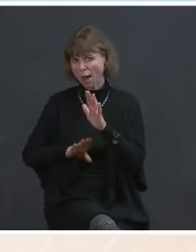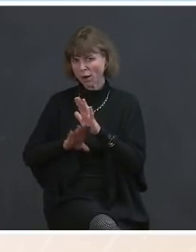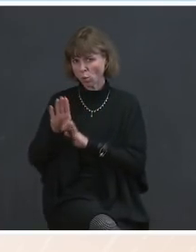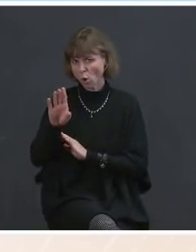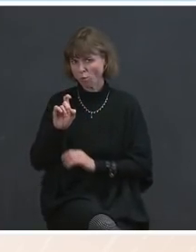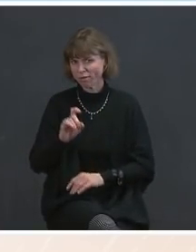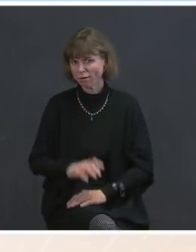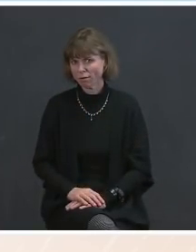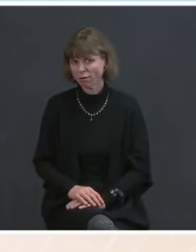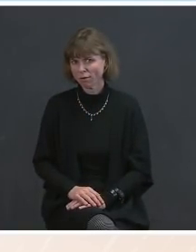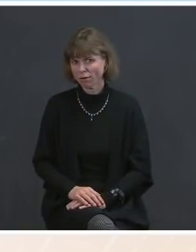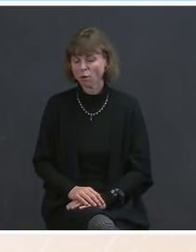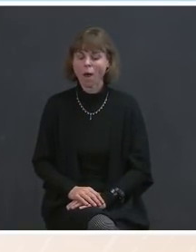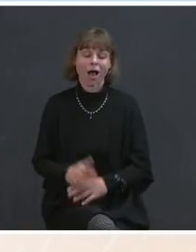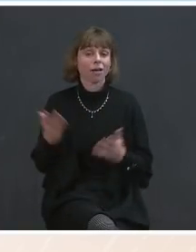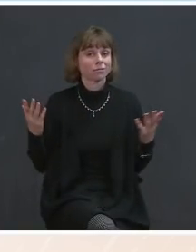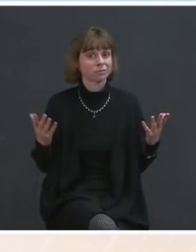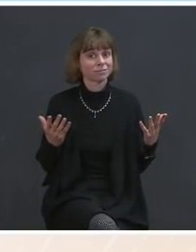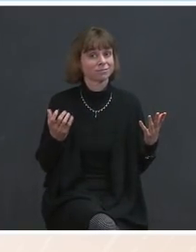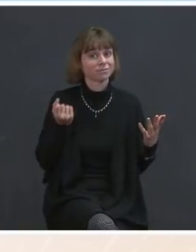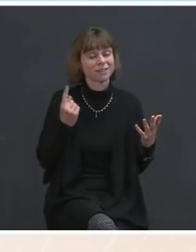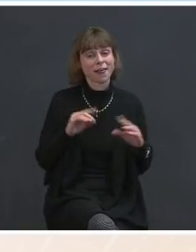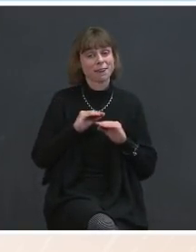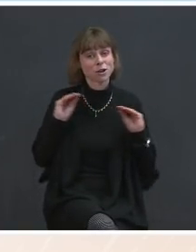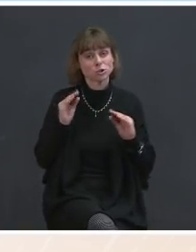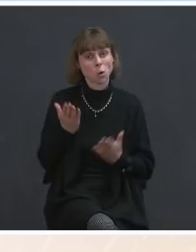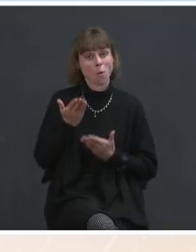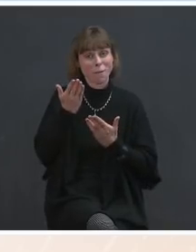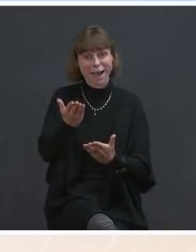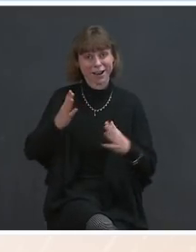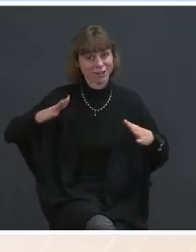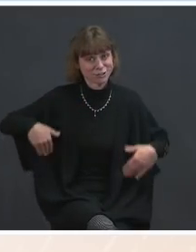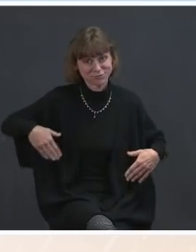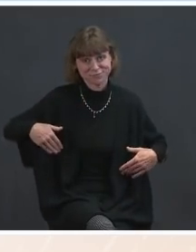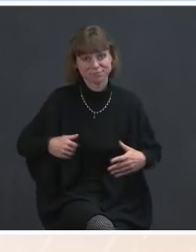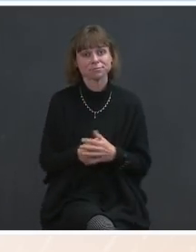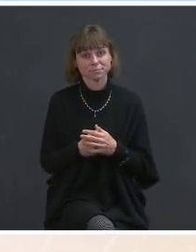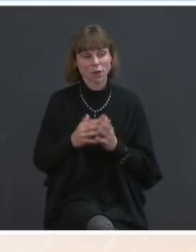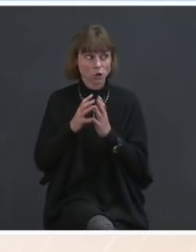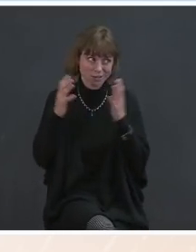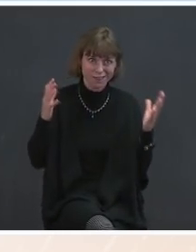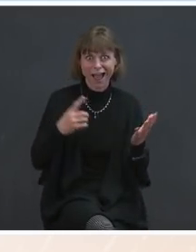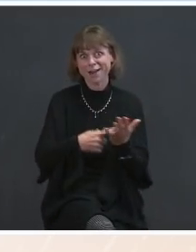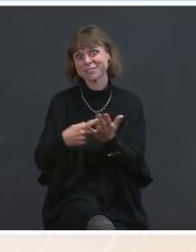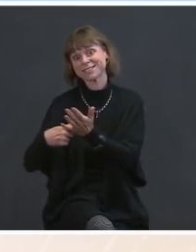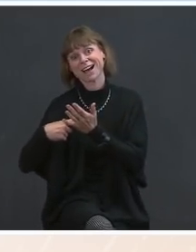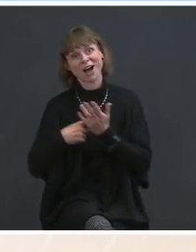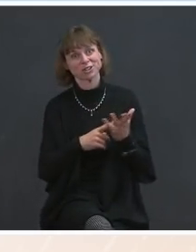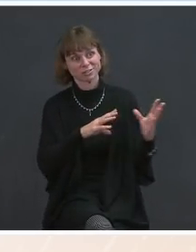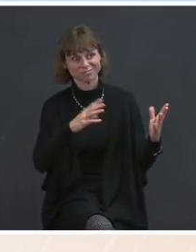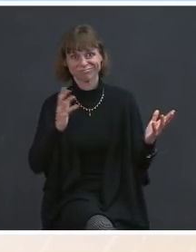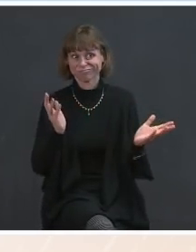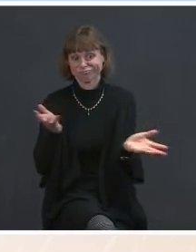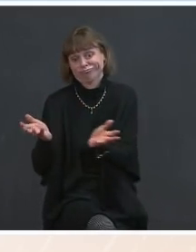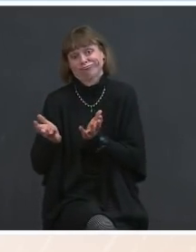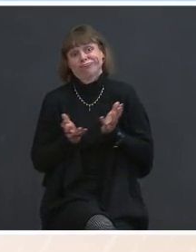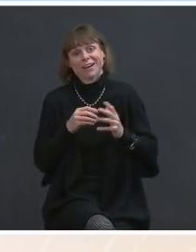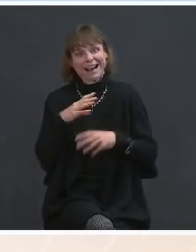Ms. Psaki: Well, there isn't a package yet. Right? I know there's lots of conversations in Congress, and we're certainly working very closely with them